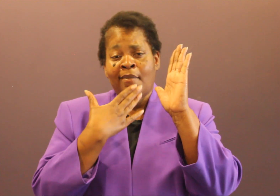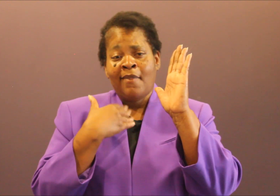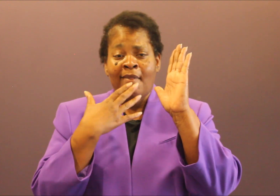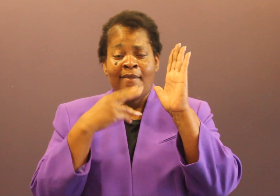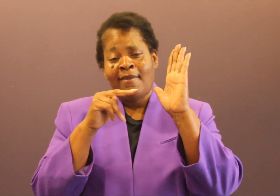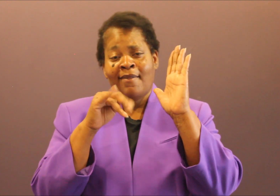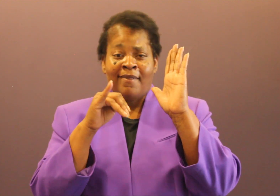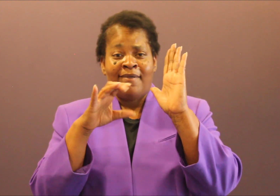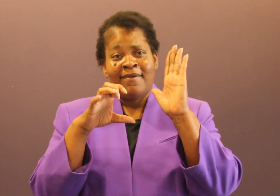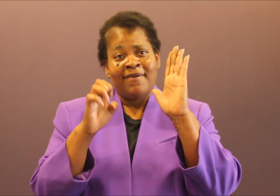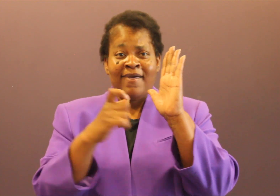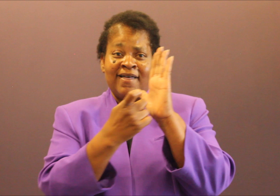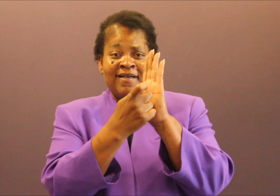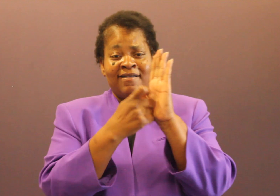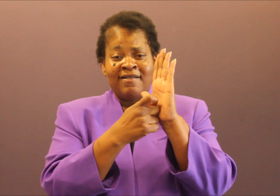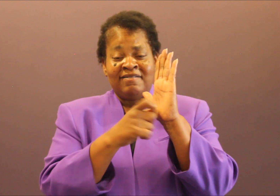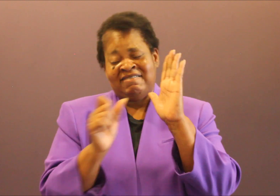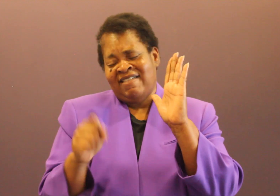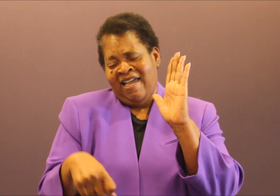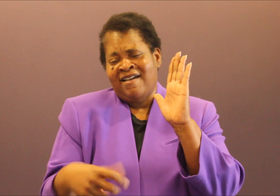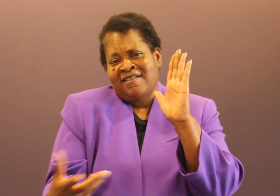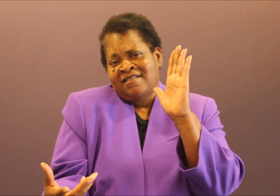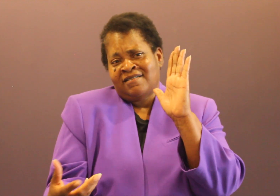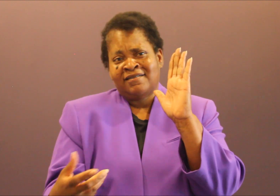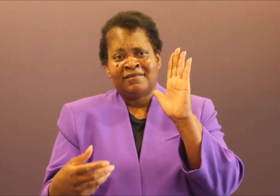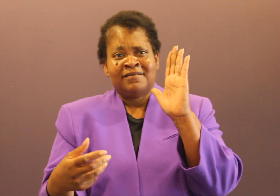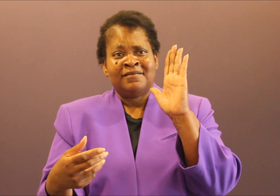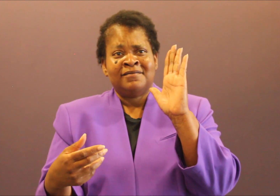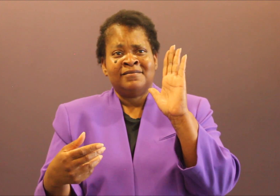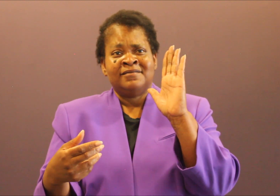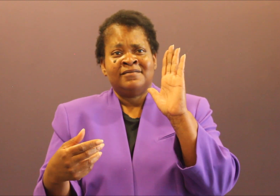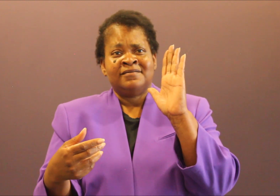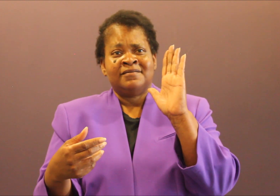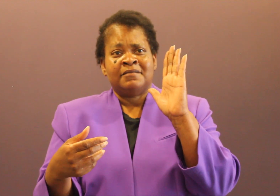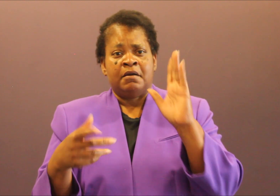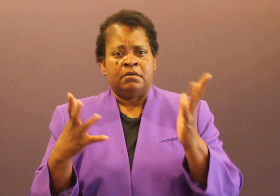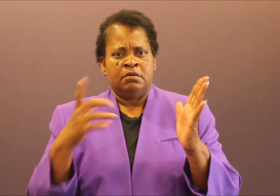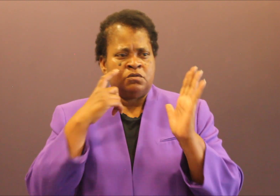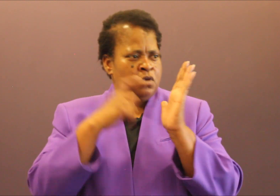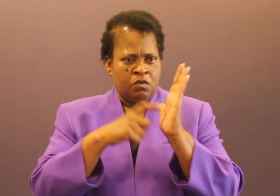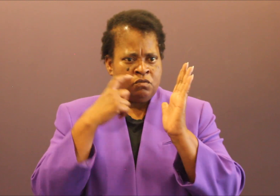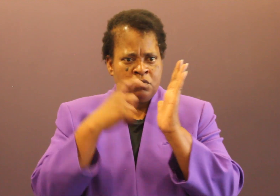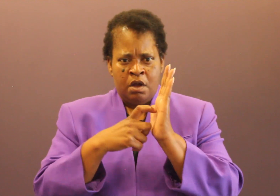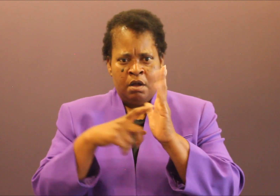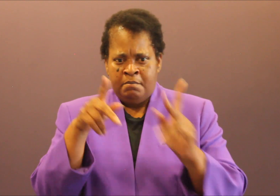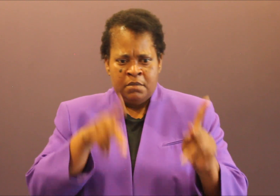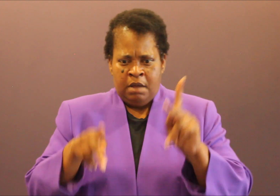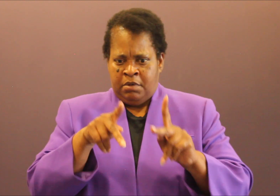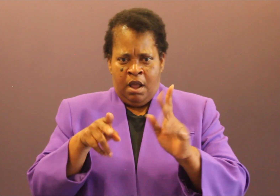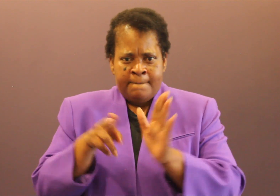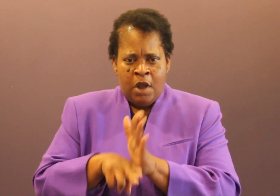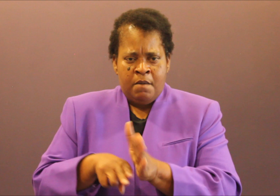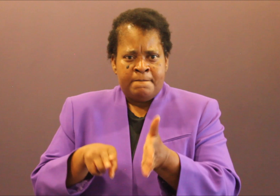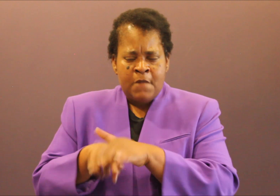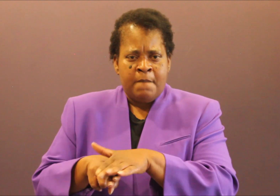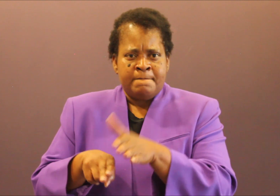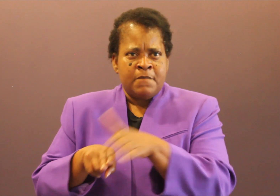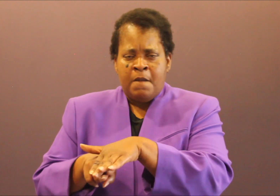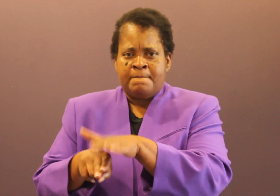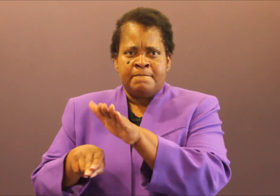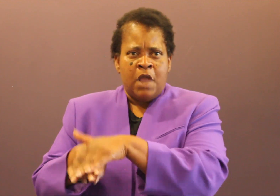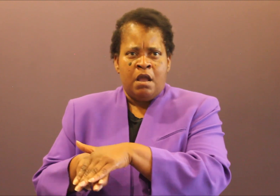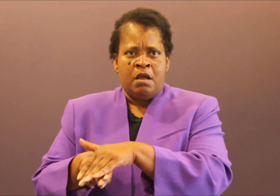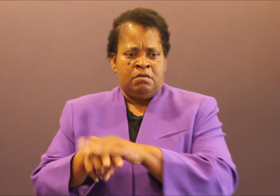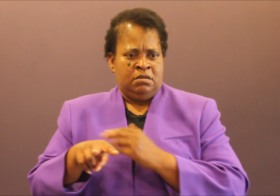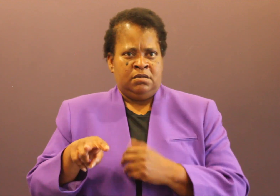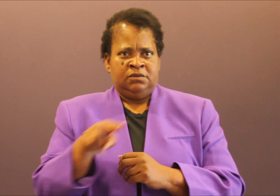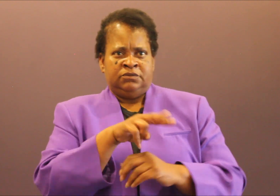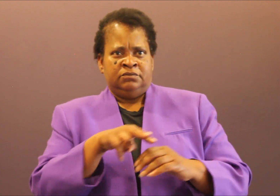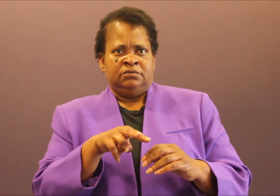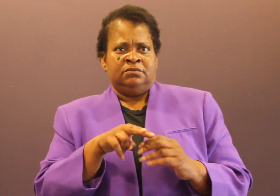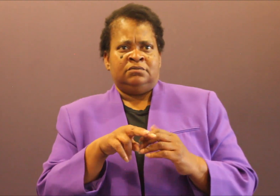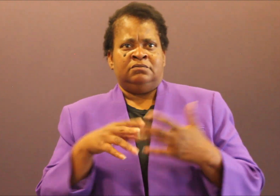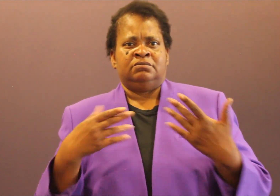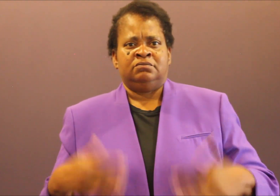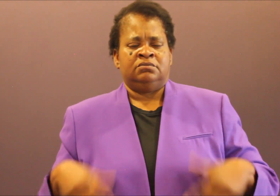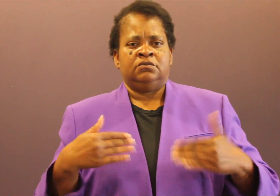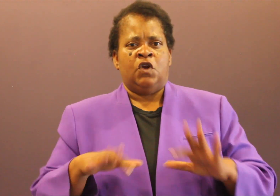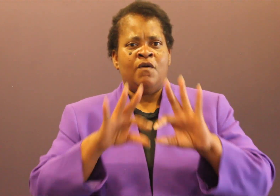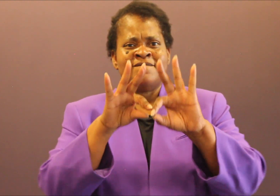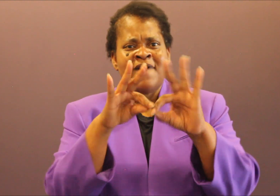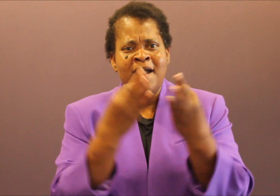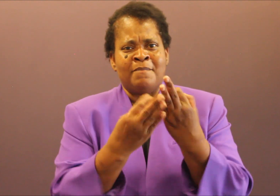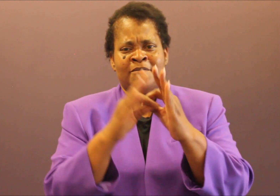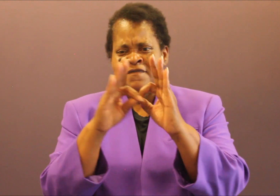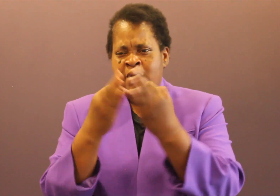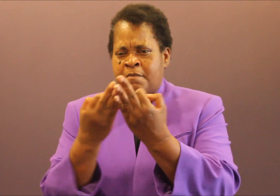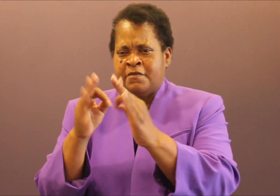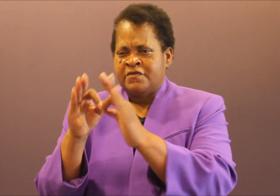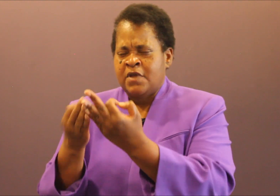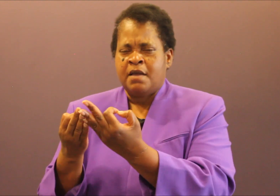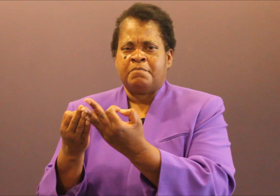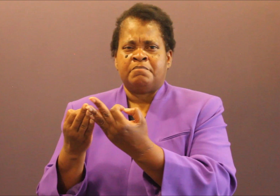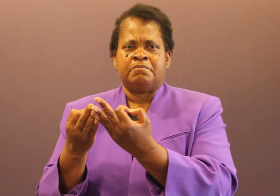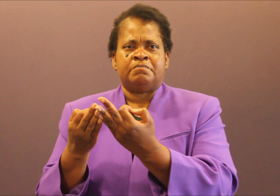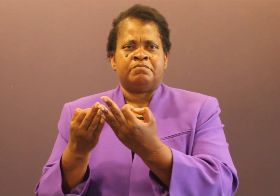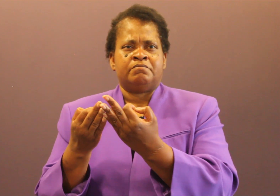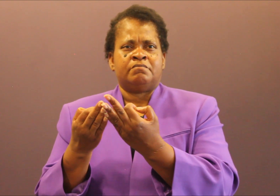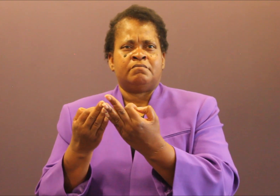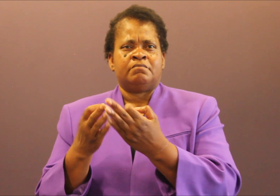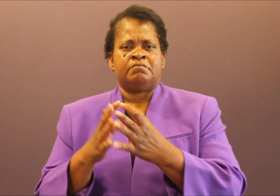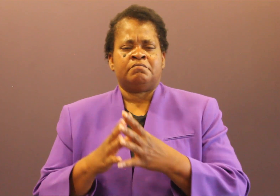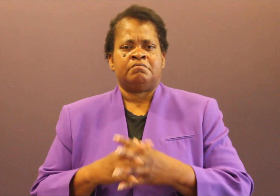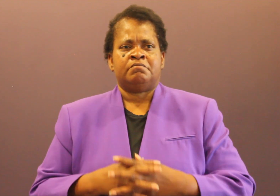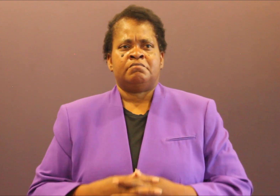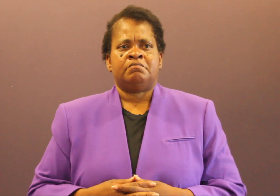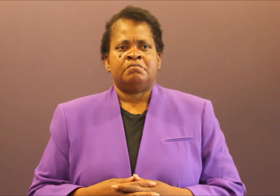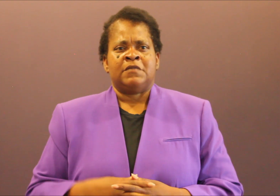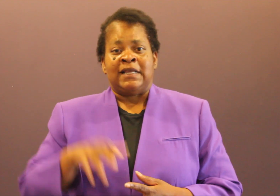have to look at families. For a man who is dying and asked to breathe and